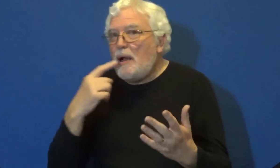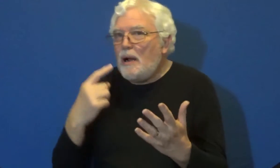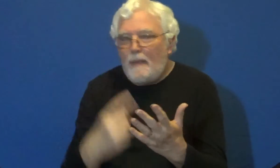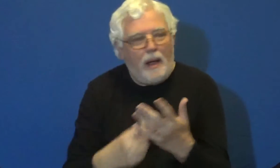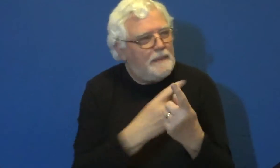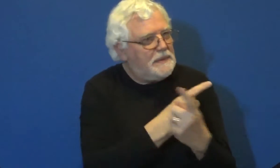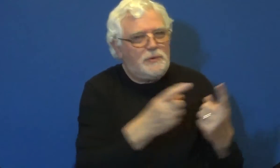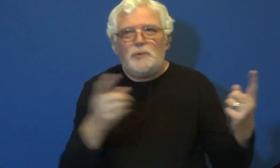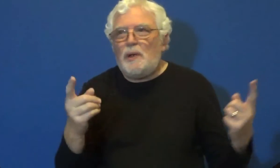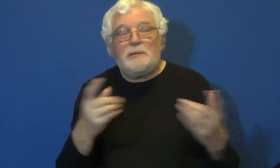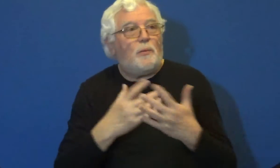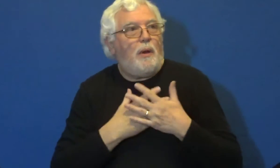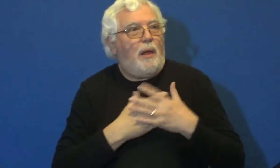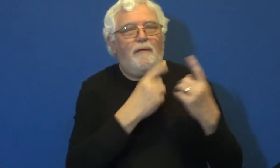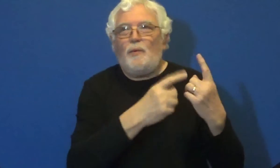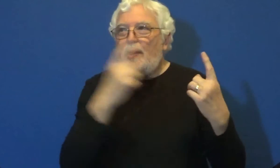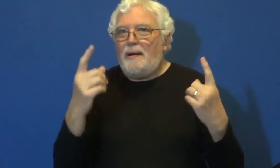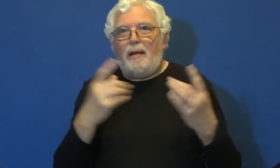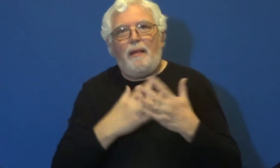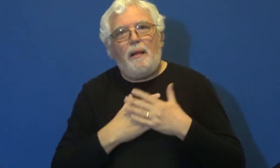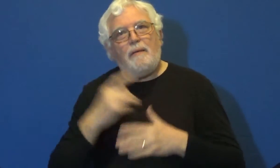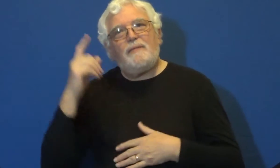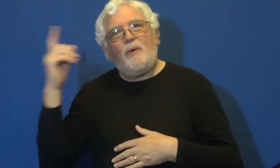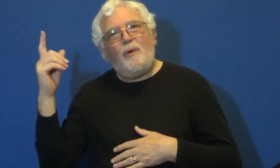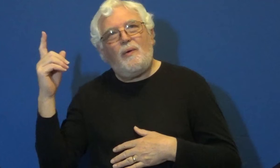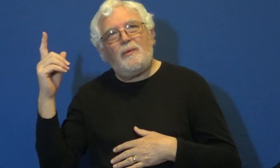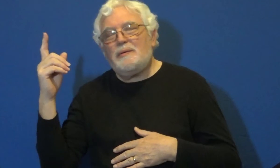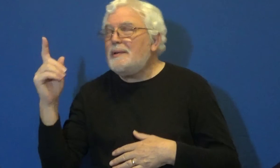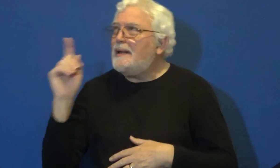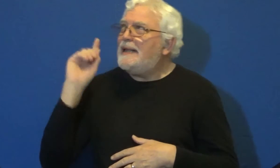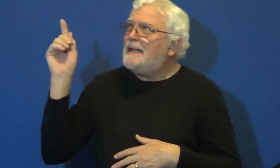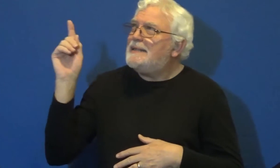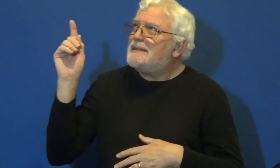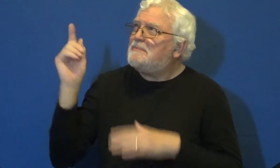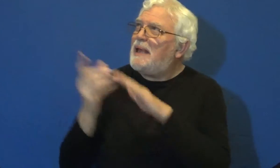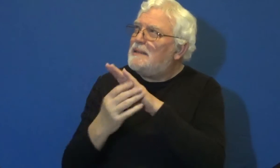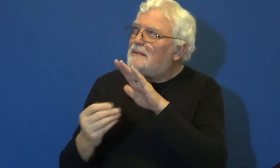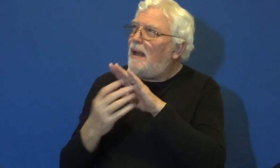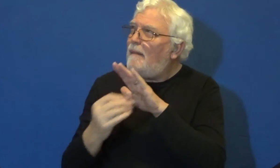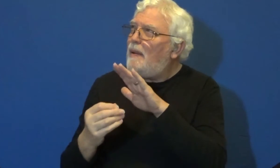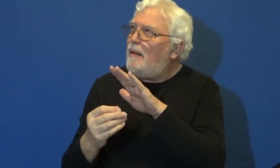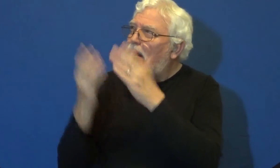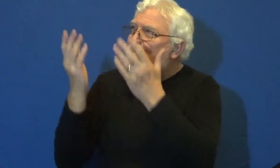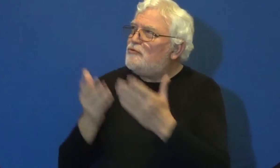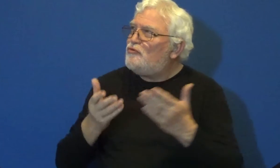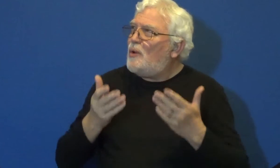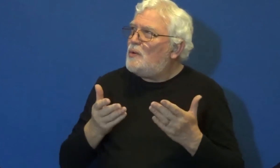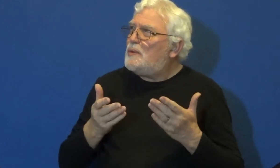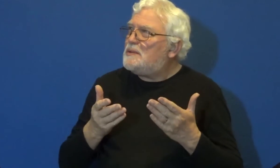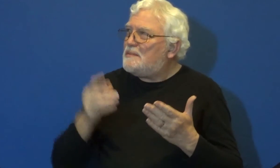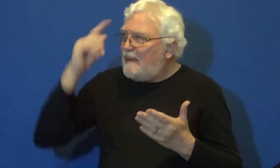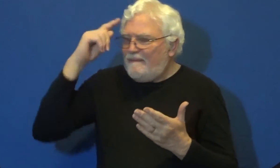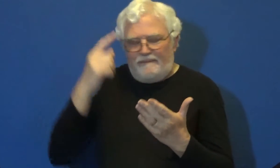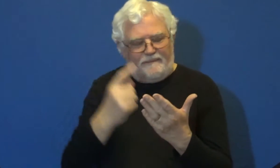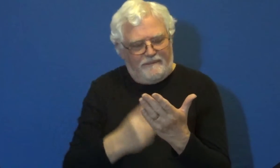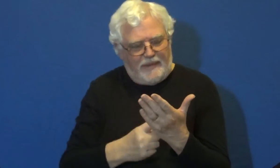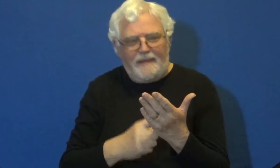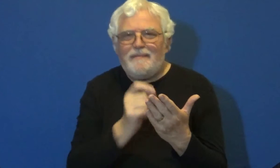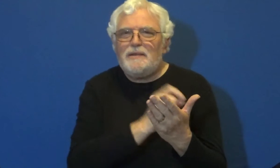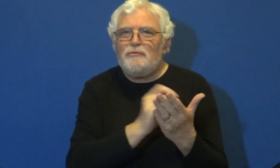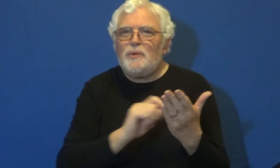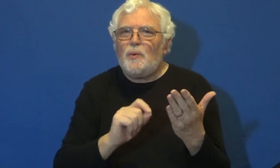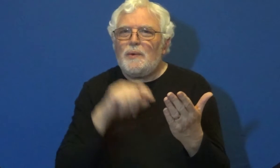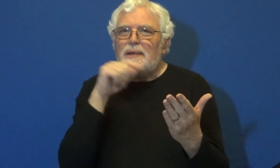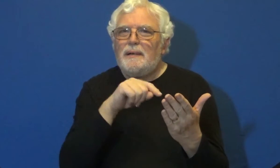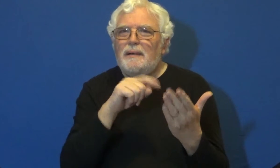love one another and God, and by his example he has given us, faithfully recorded in the bible.